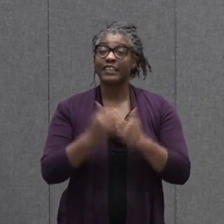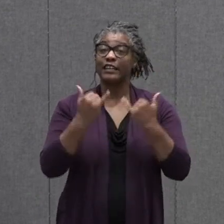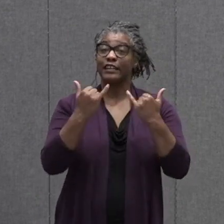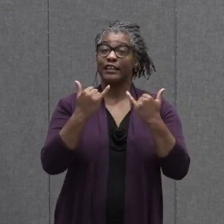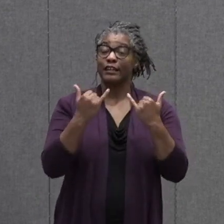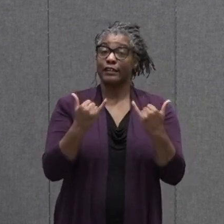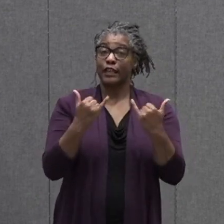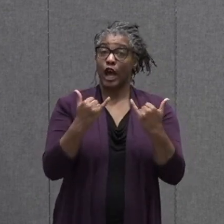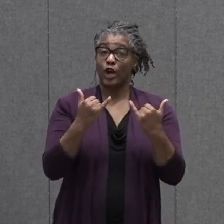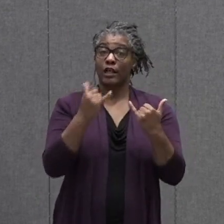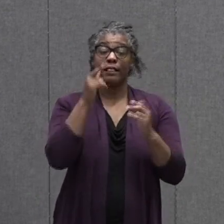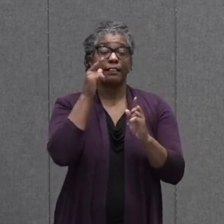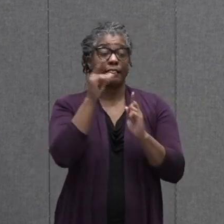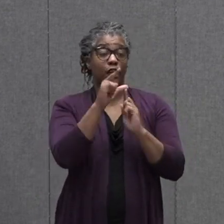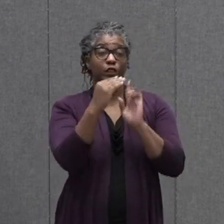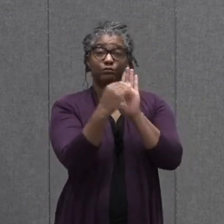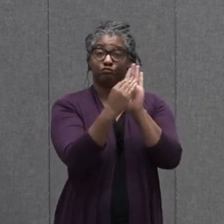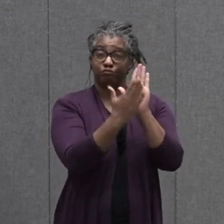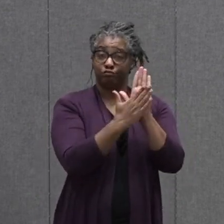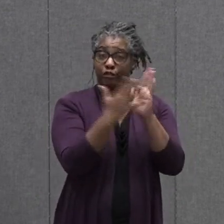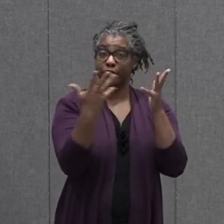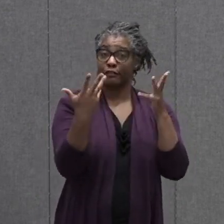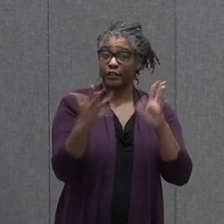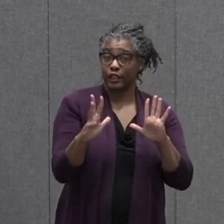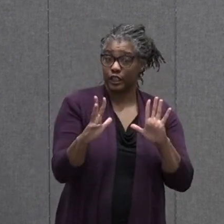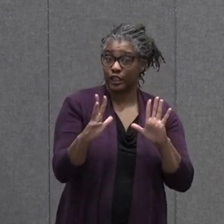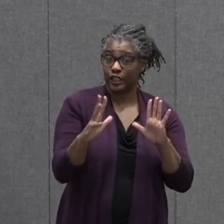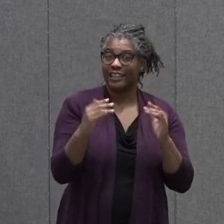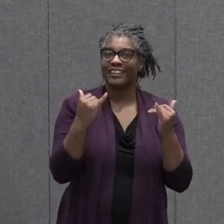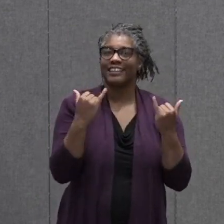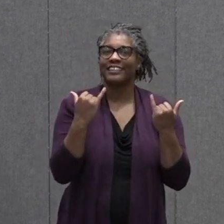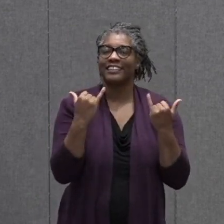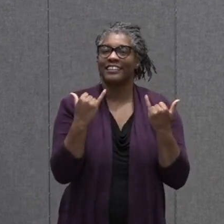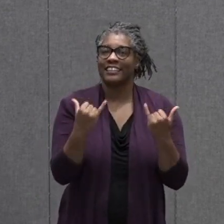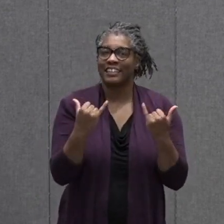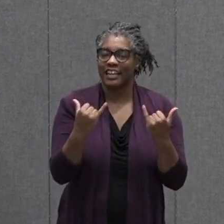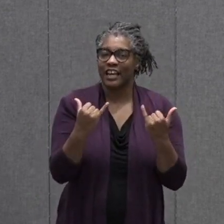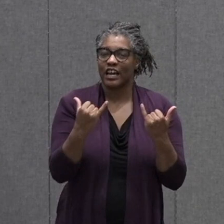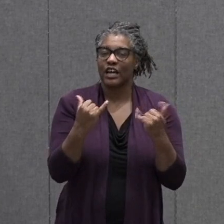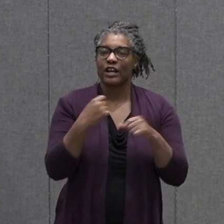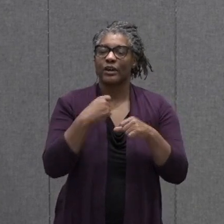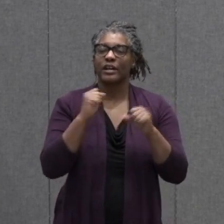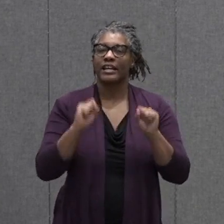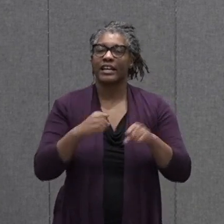we can practice making the letter, keyword and sound. This is very similar